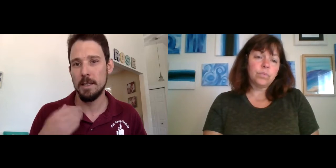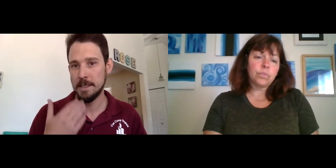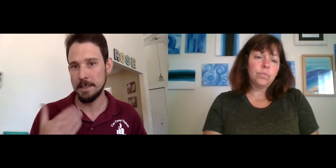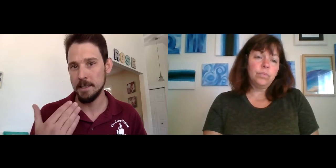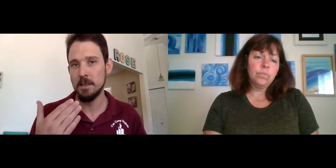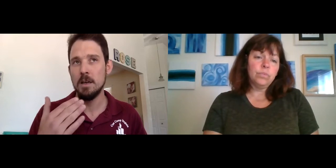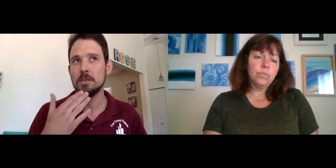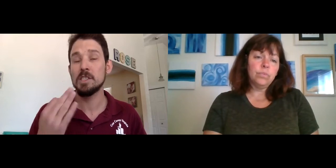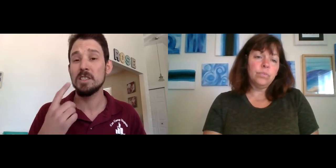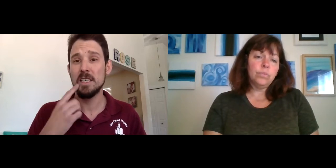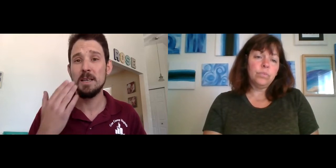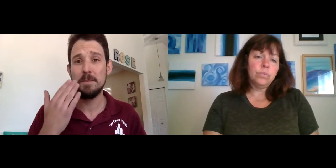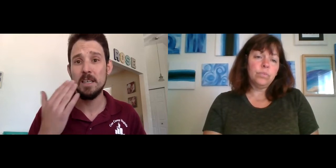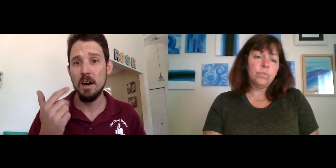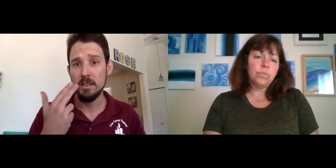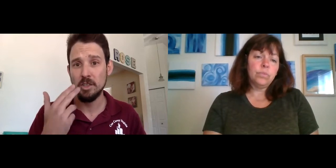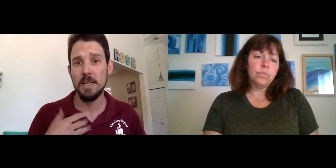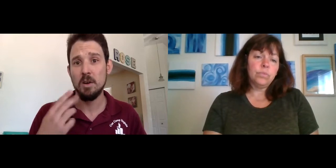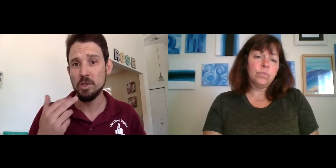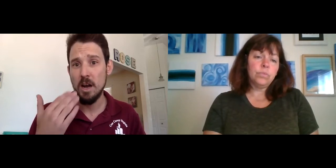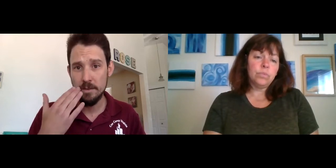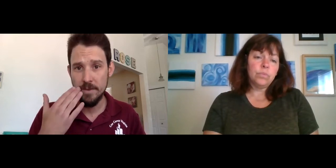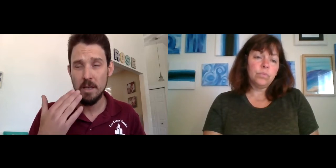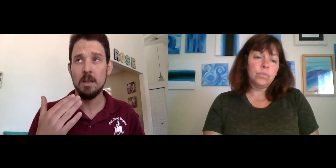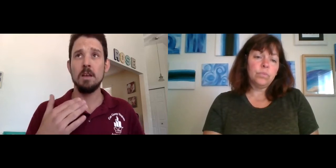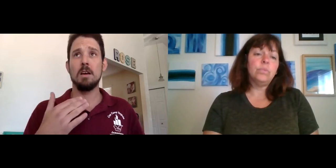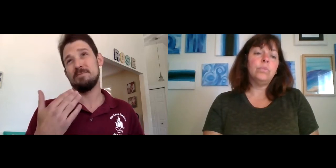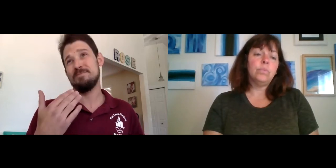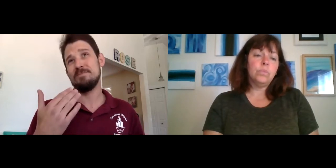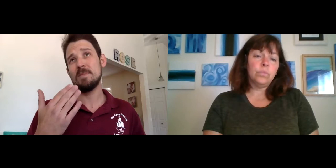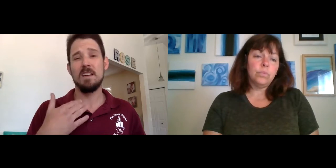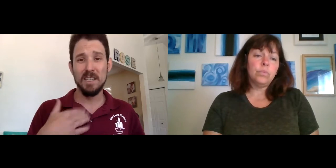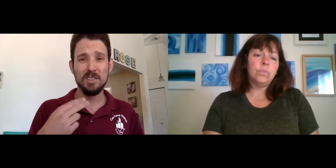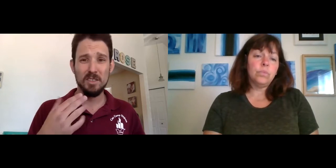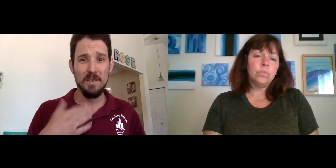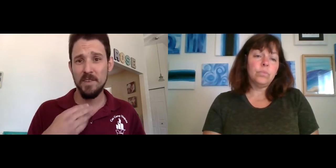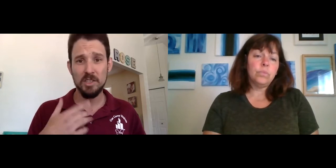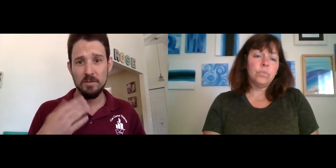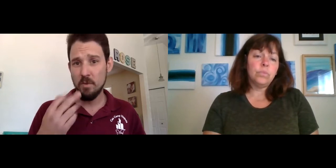State to study meterology and oceanography I took, I finished in four